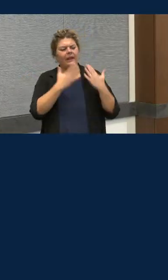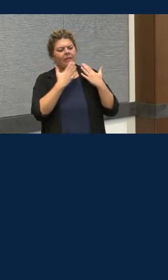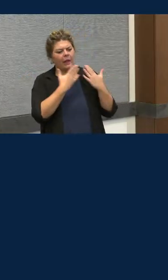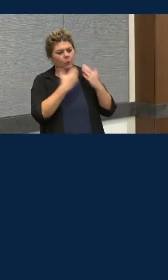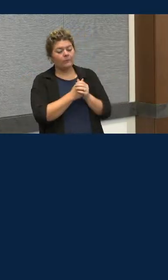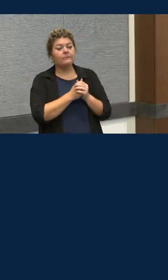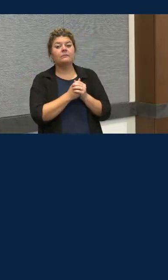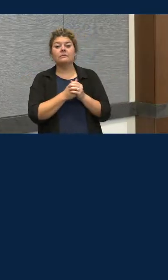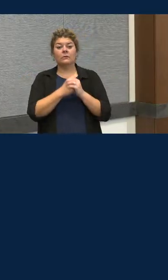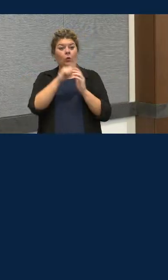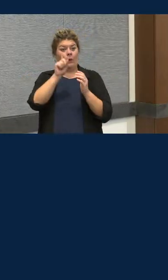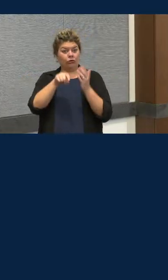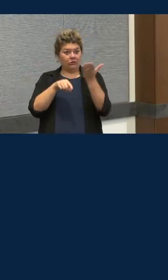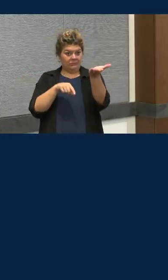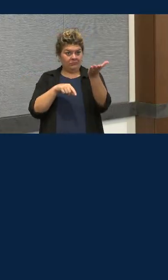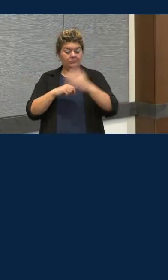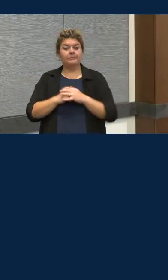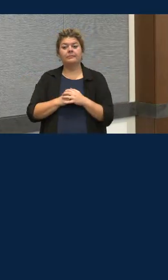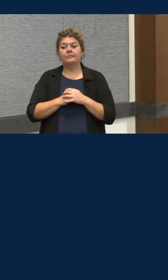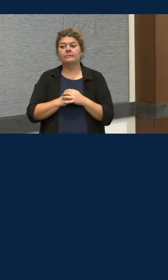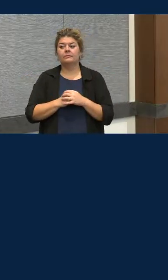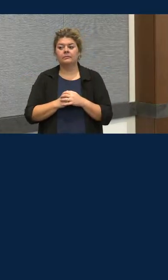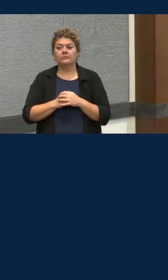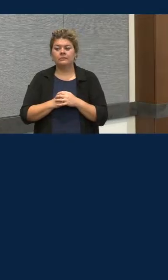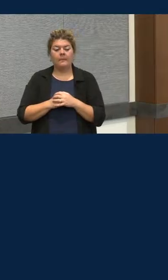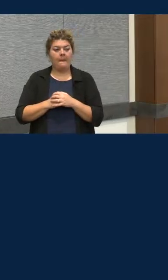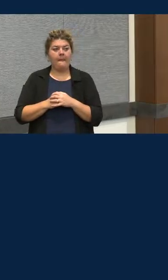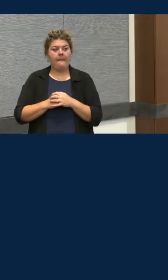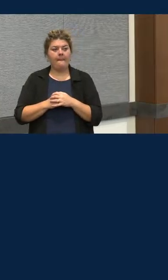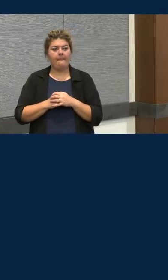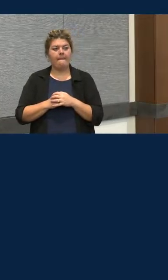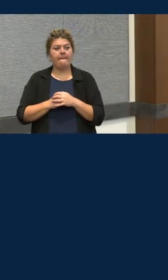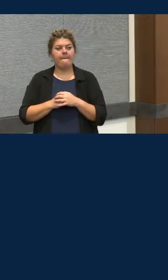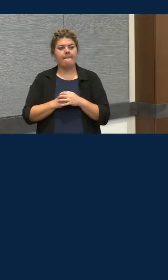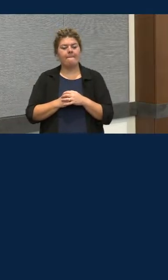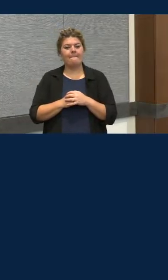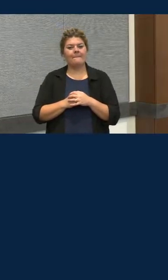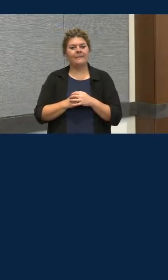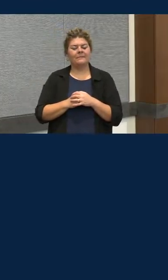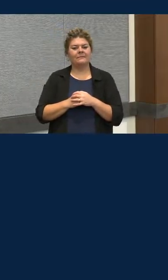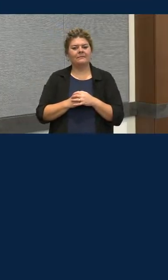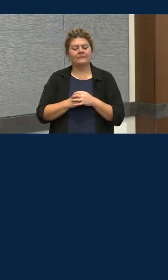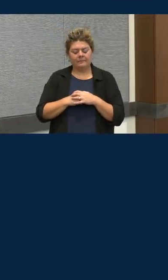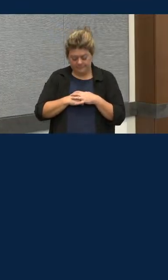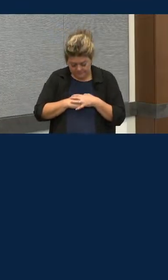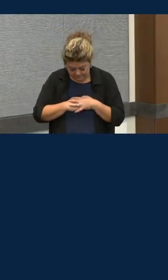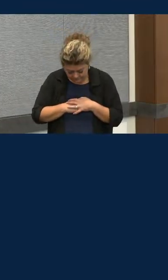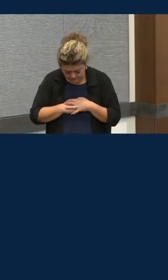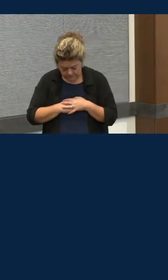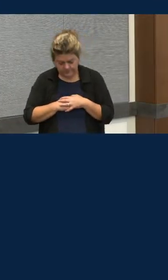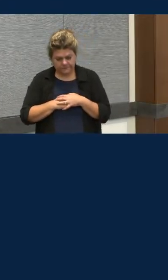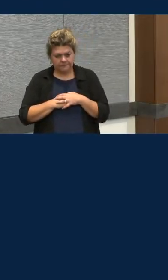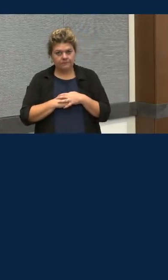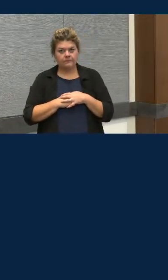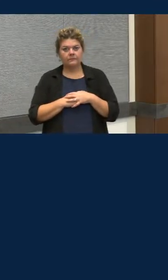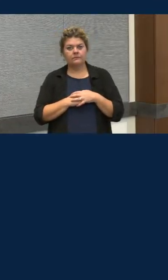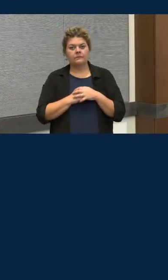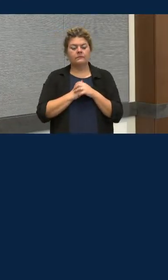and the microphone will come.